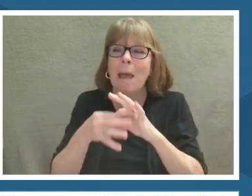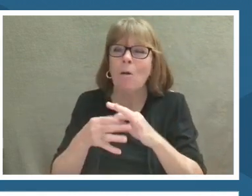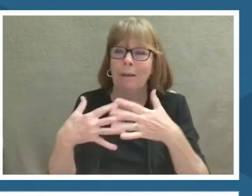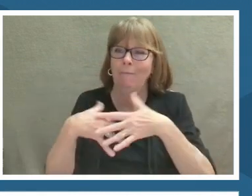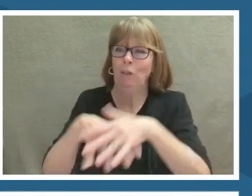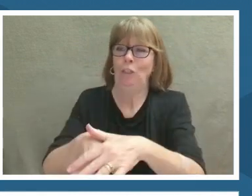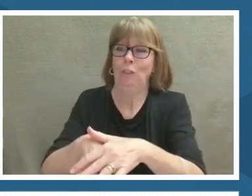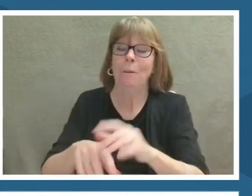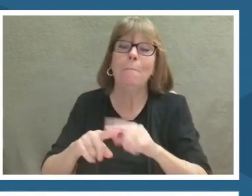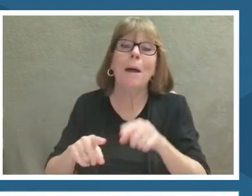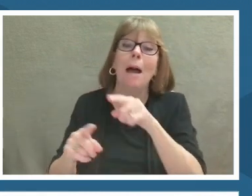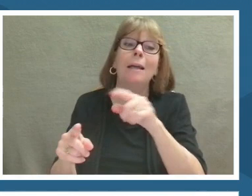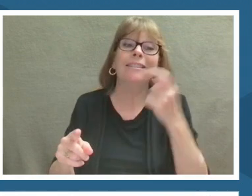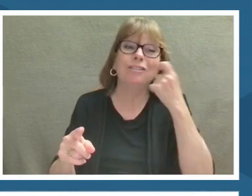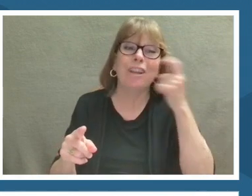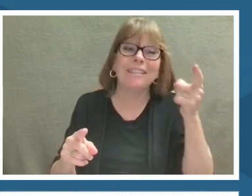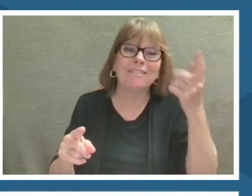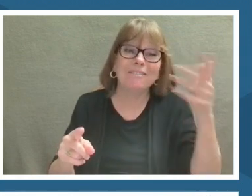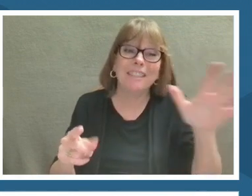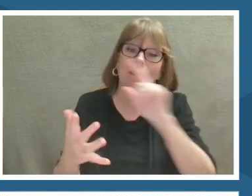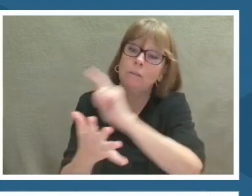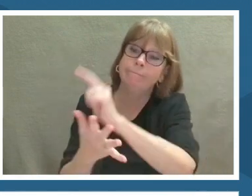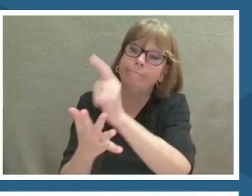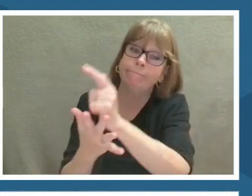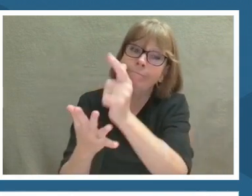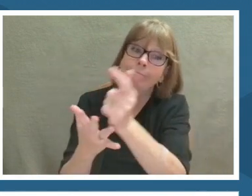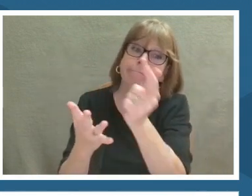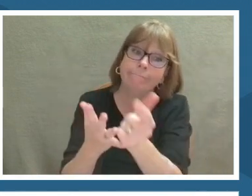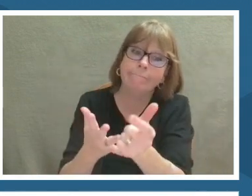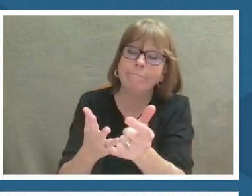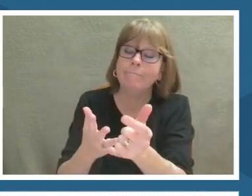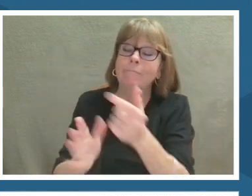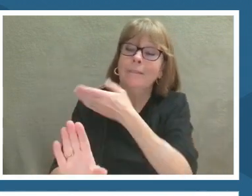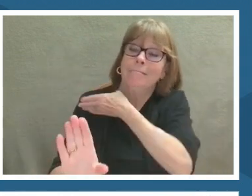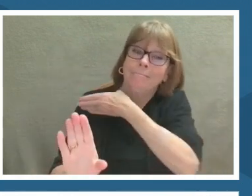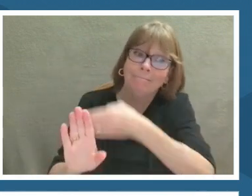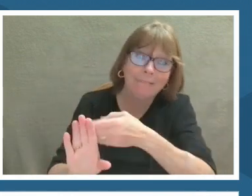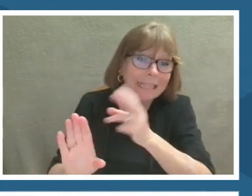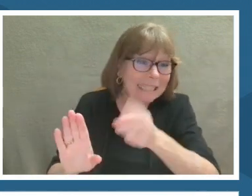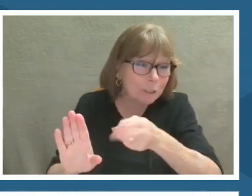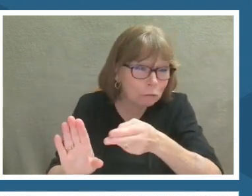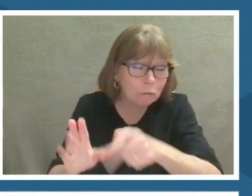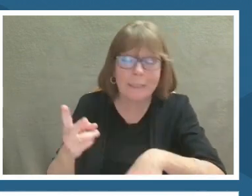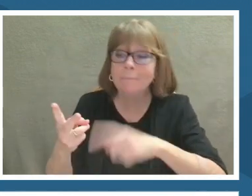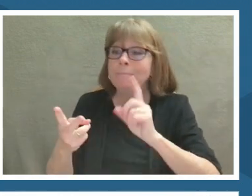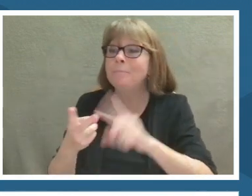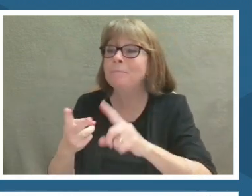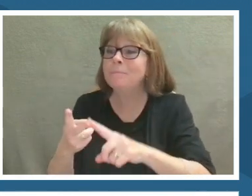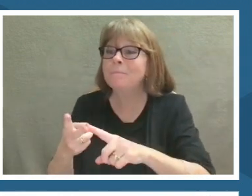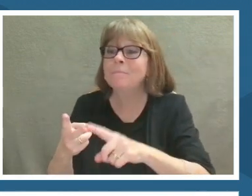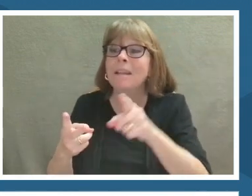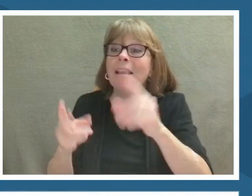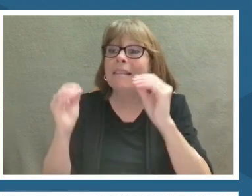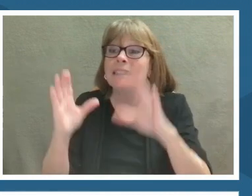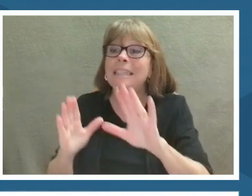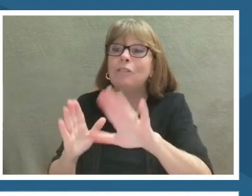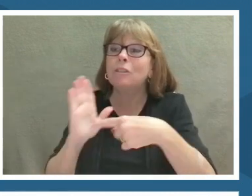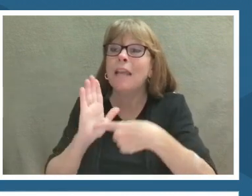examples sort of the the history of how we got here and some of the teachers